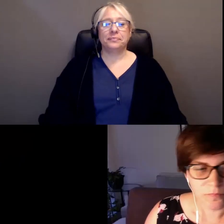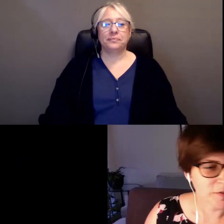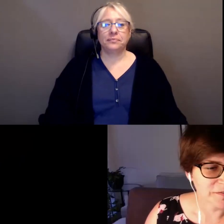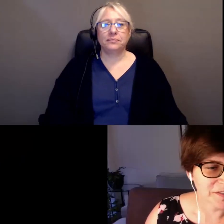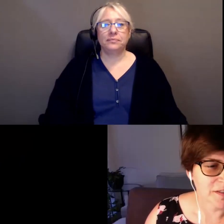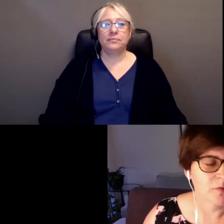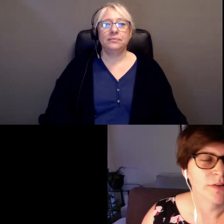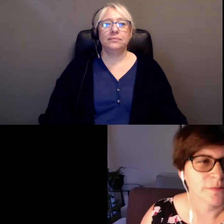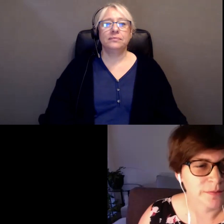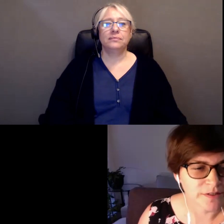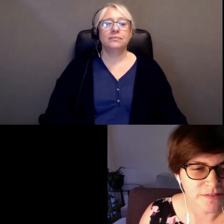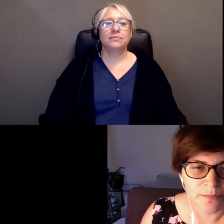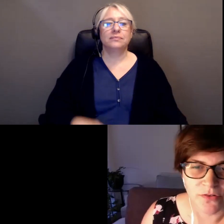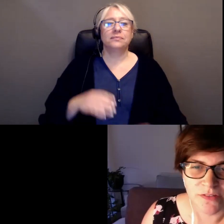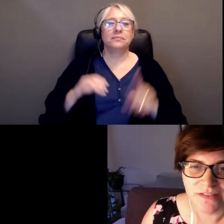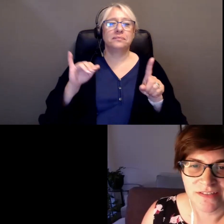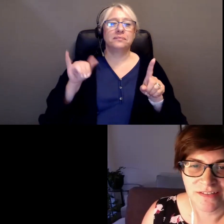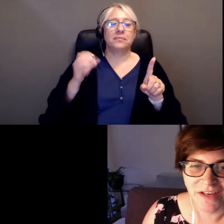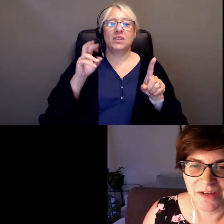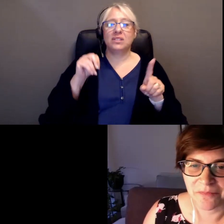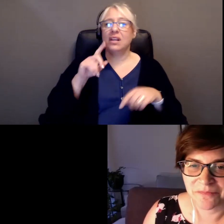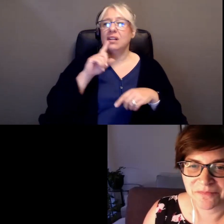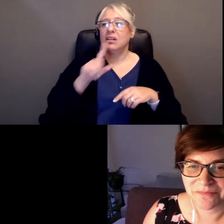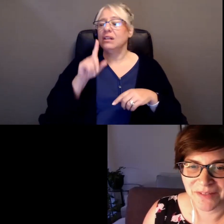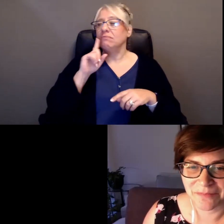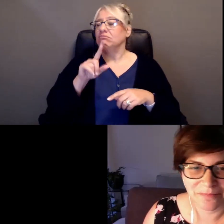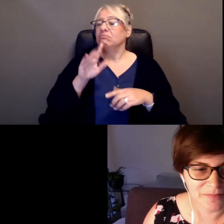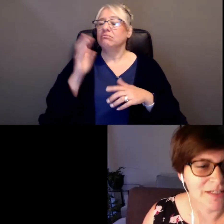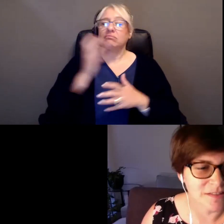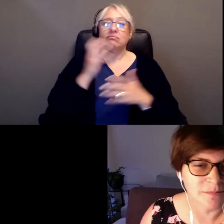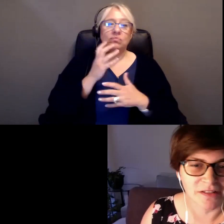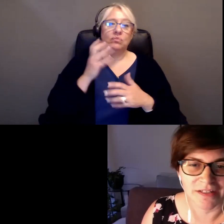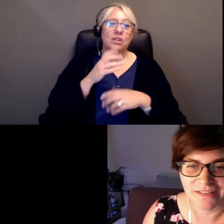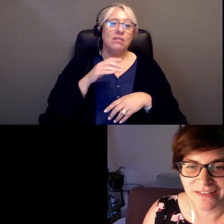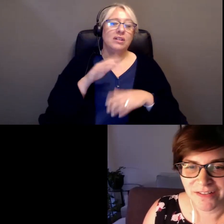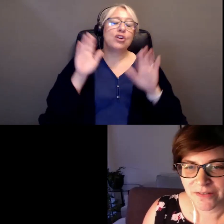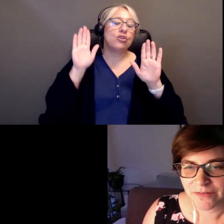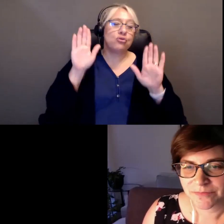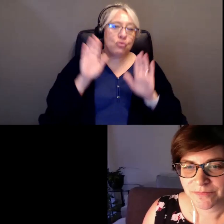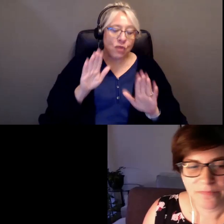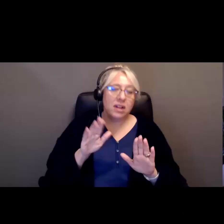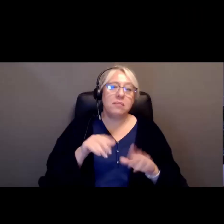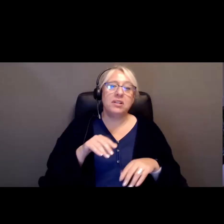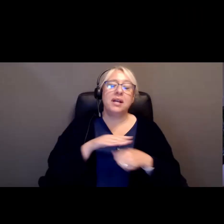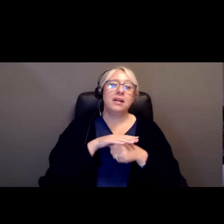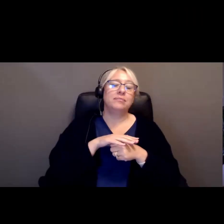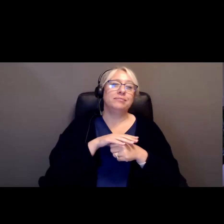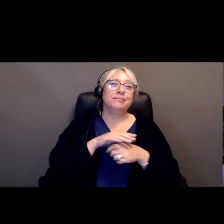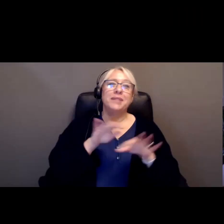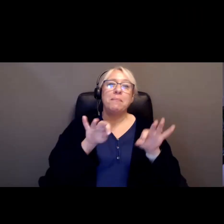Incredibly pressing emergencies that needs a spotlight. Maggie,